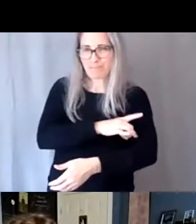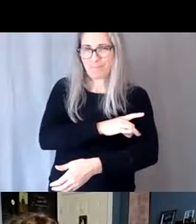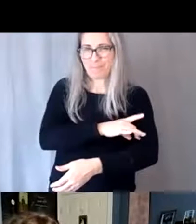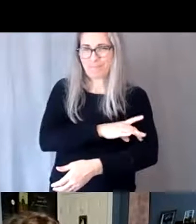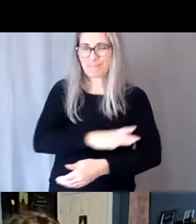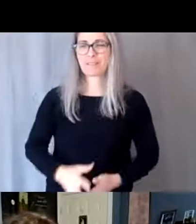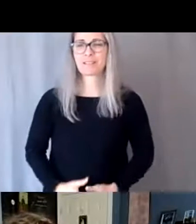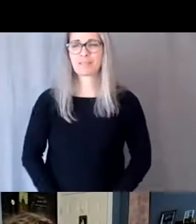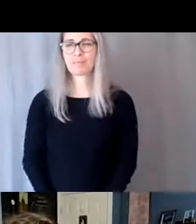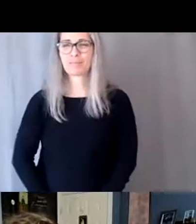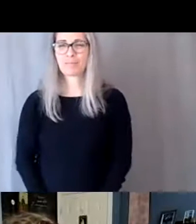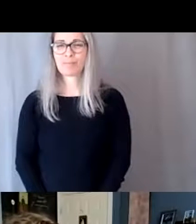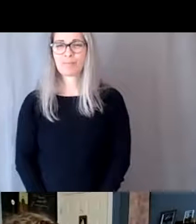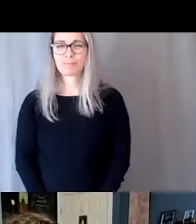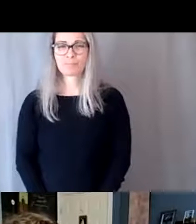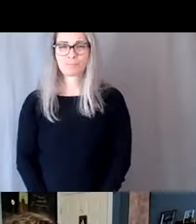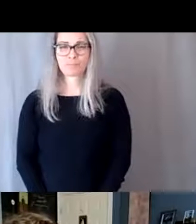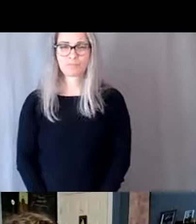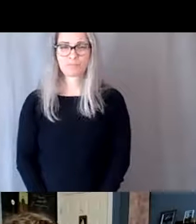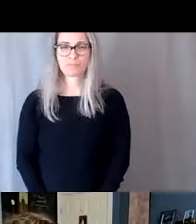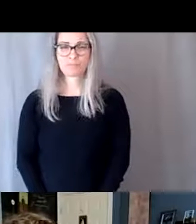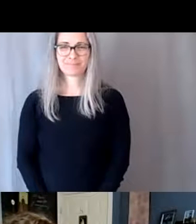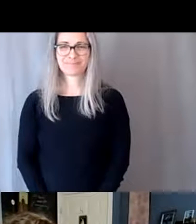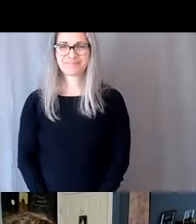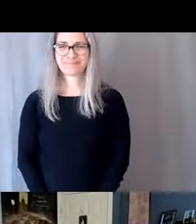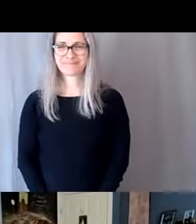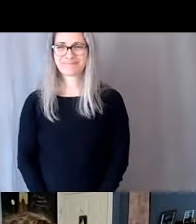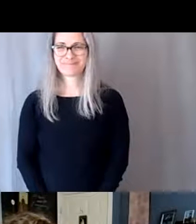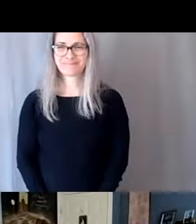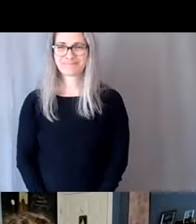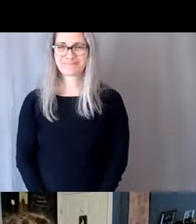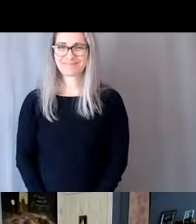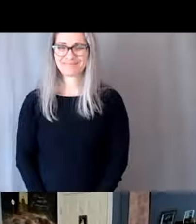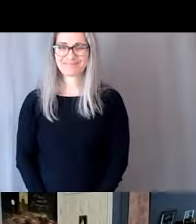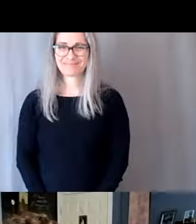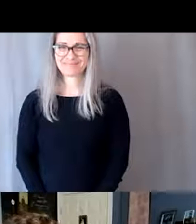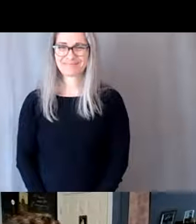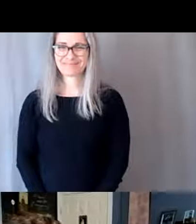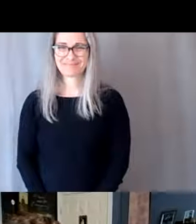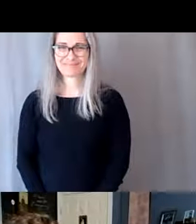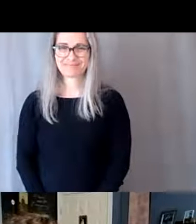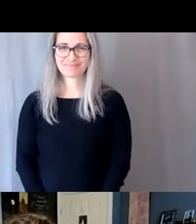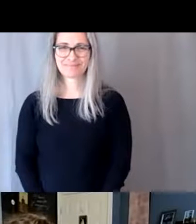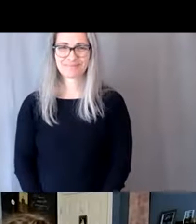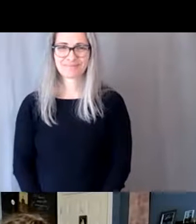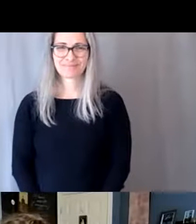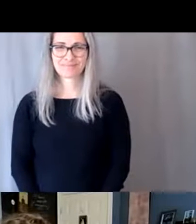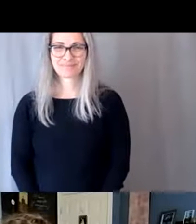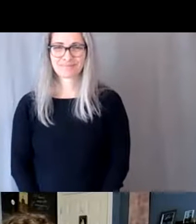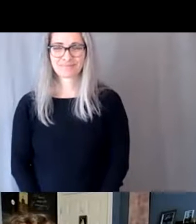so this is a working